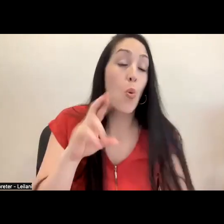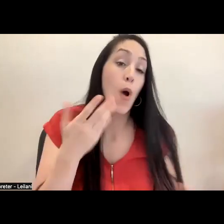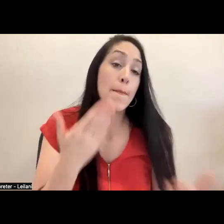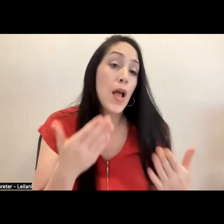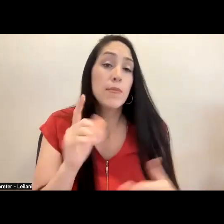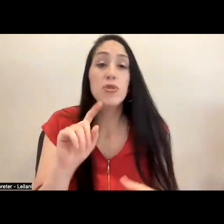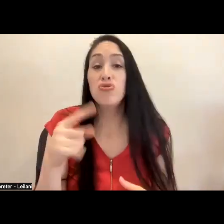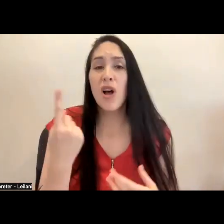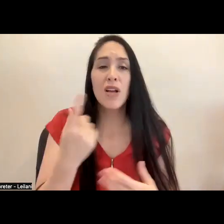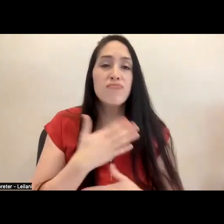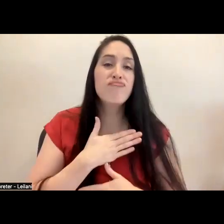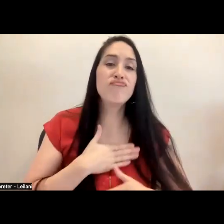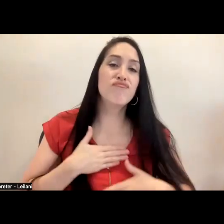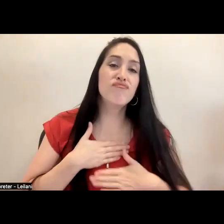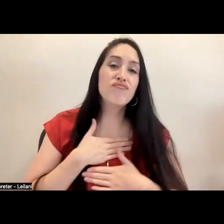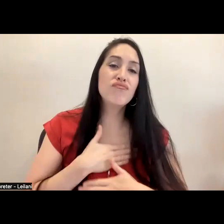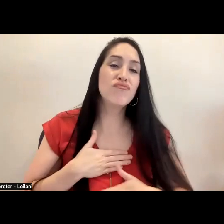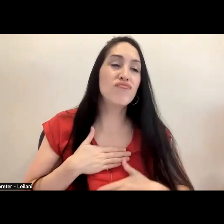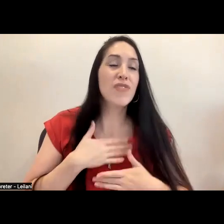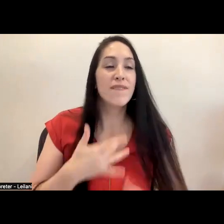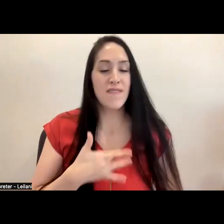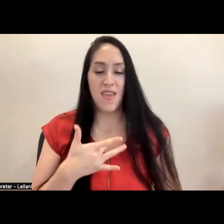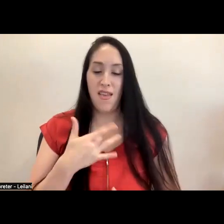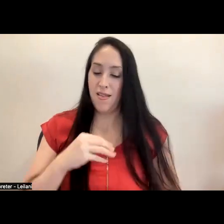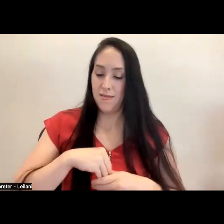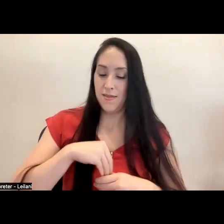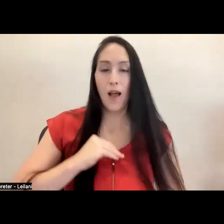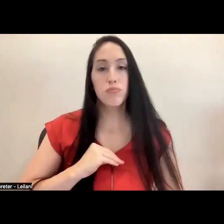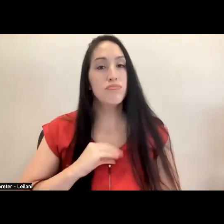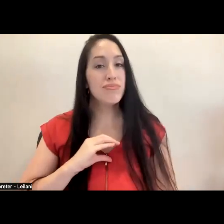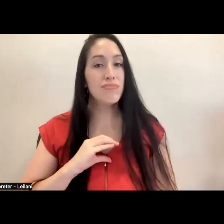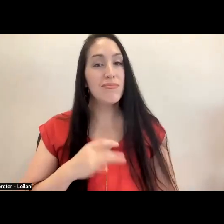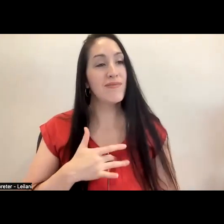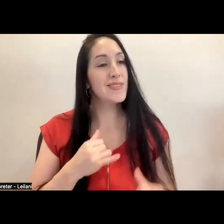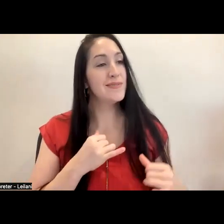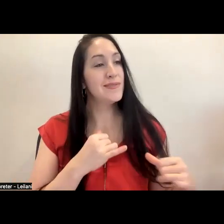11:27:00 And this is helping me feel like everybody else. So so it's justified.